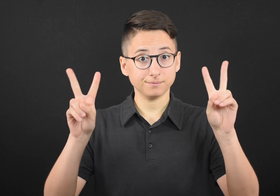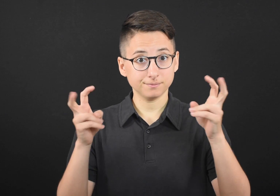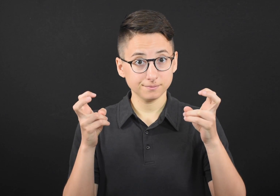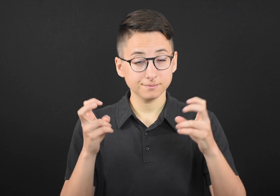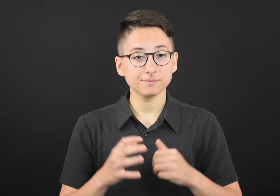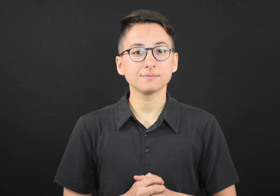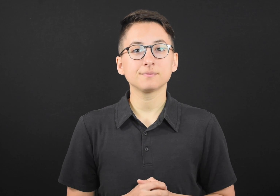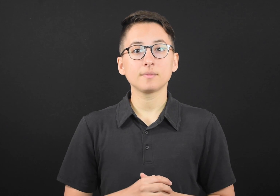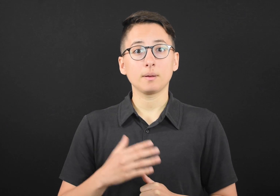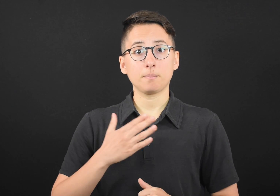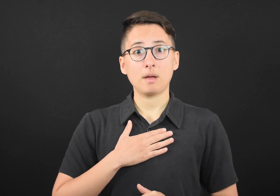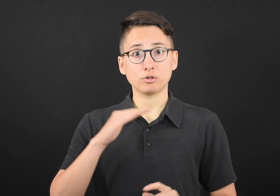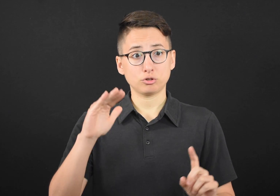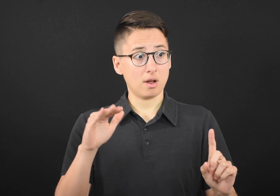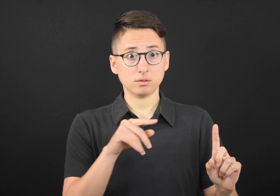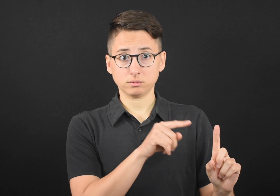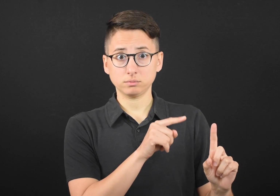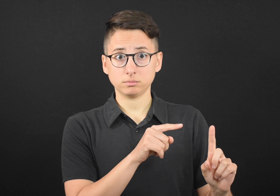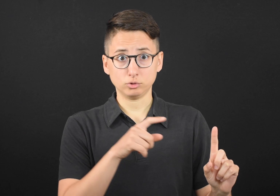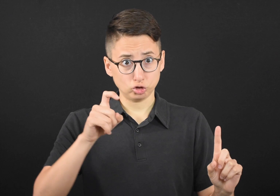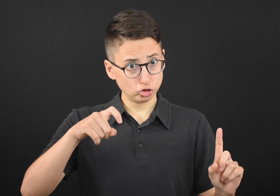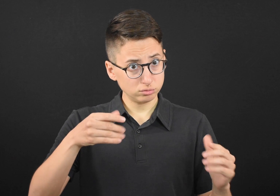Why Should My Child Get the COVID-19 Vaccine?